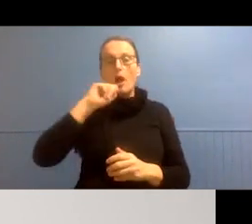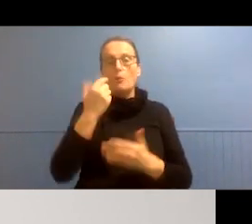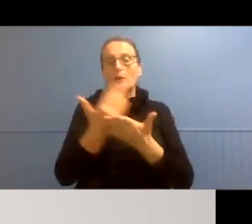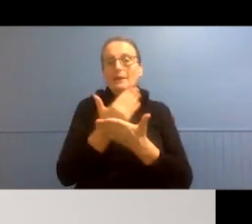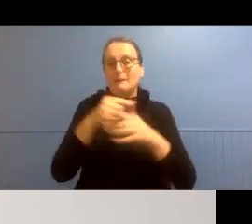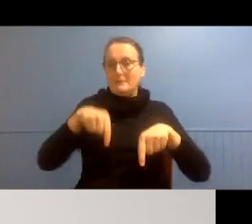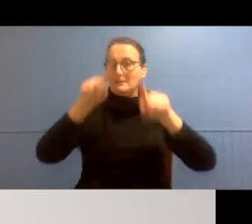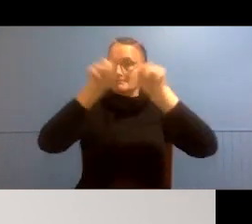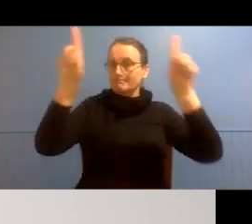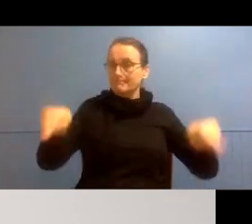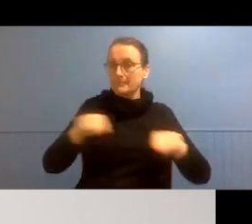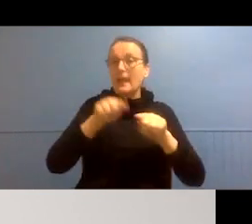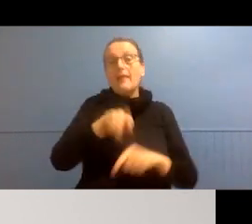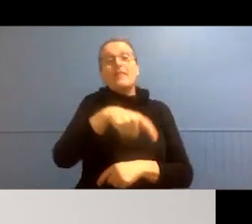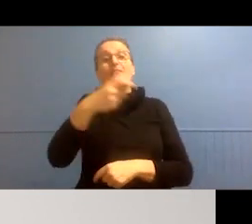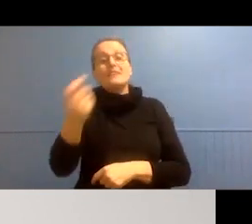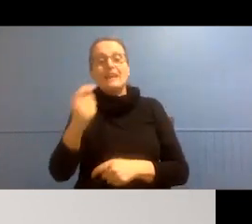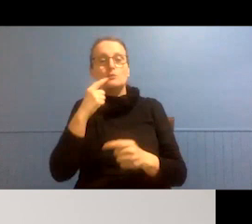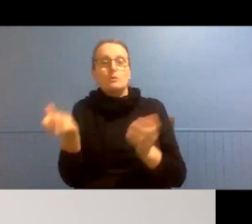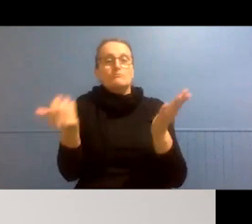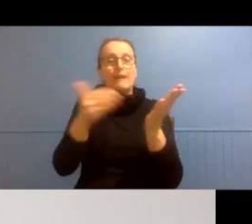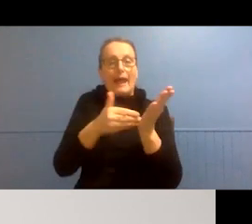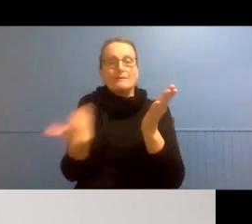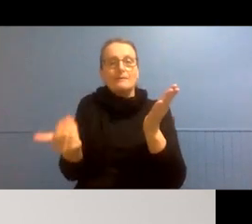as I move to the next one, we'll start to get a picture of how we'll